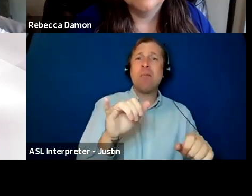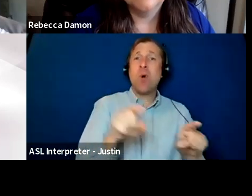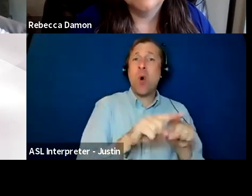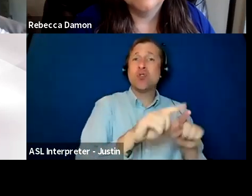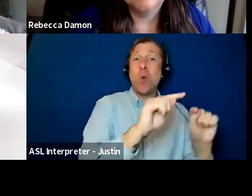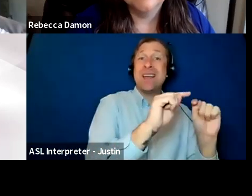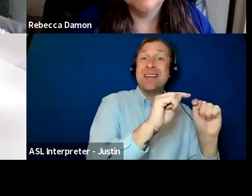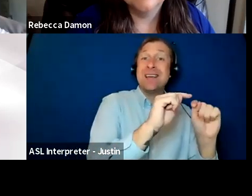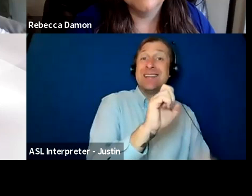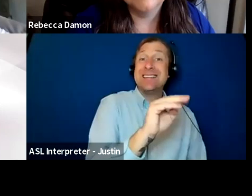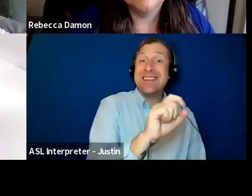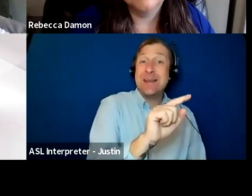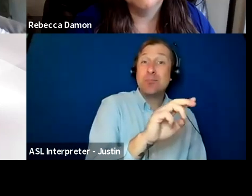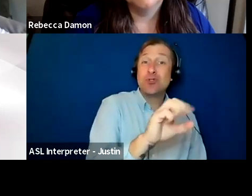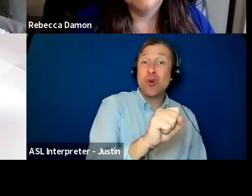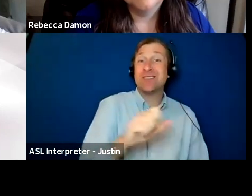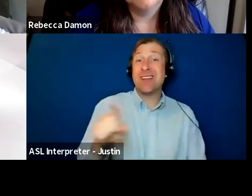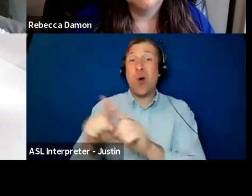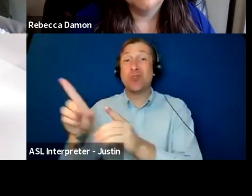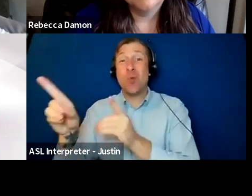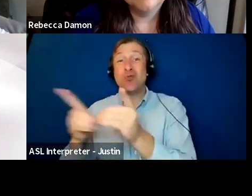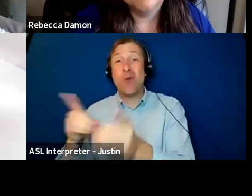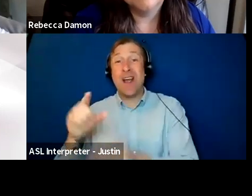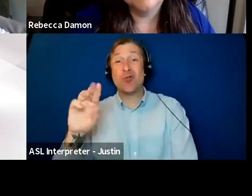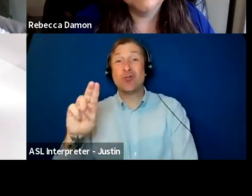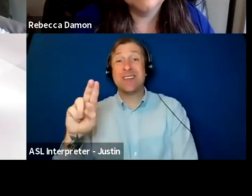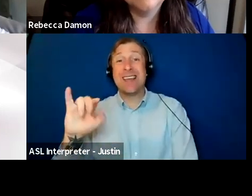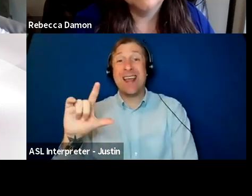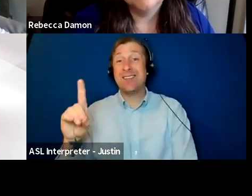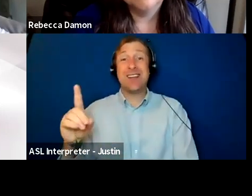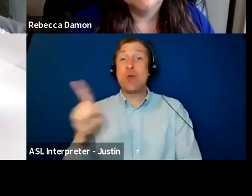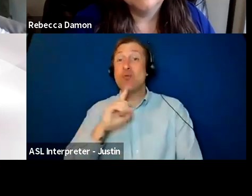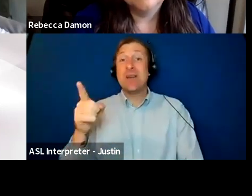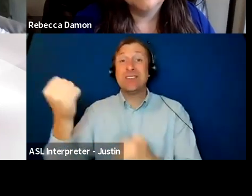And they did the same for us at very key moments. And it was only through that solidarity that we were able to